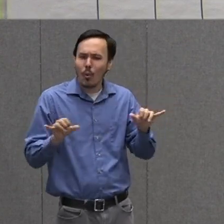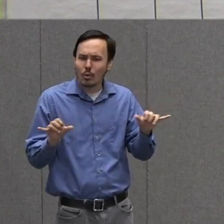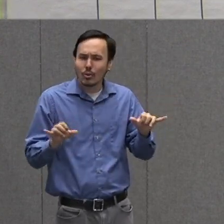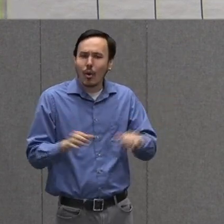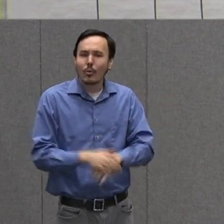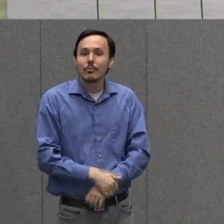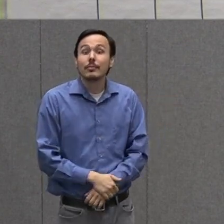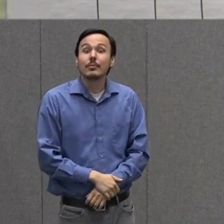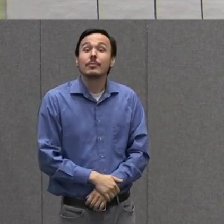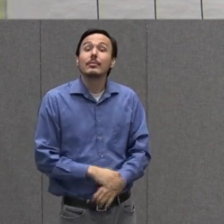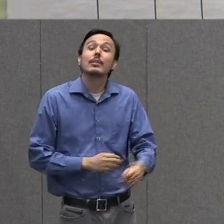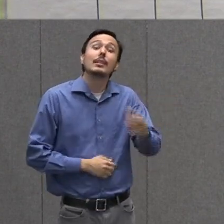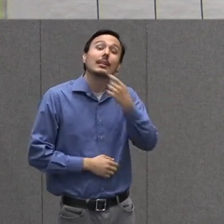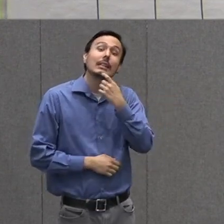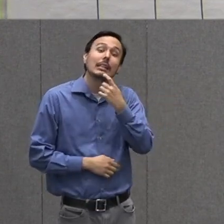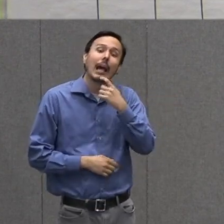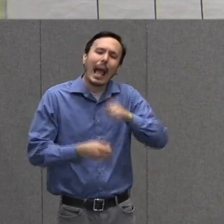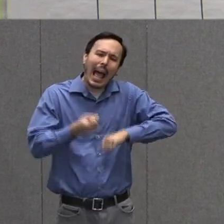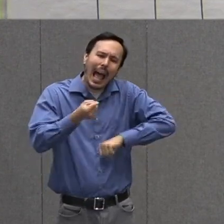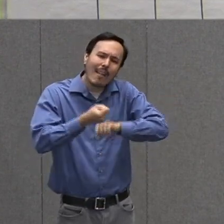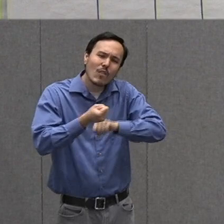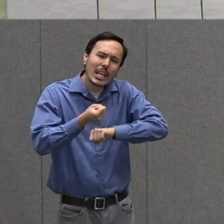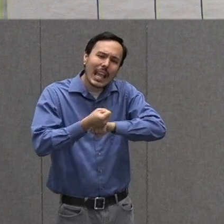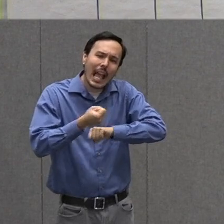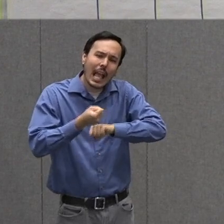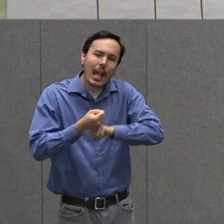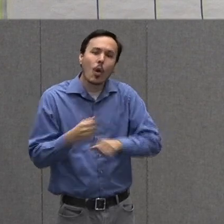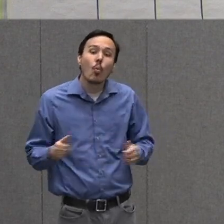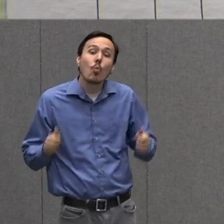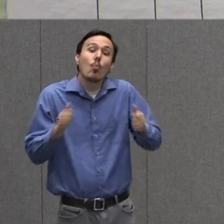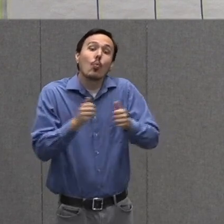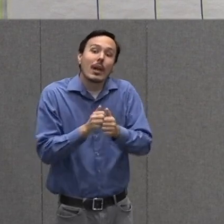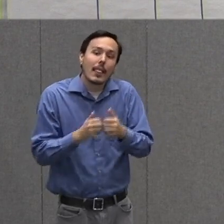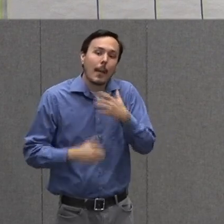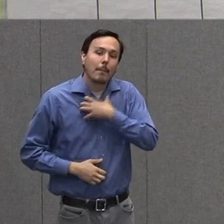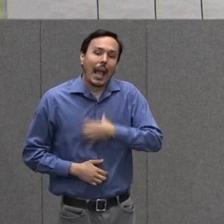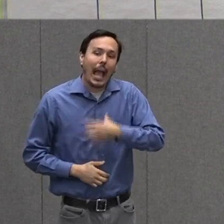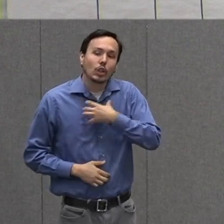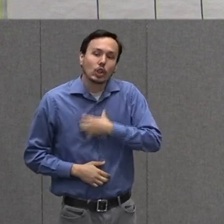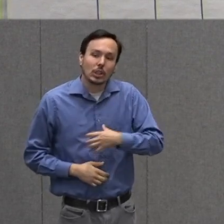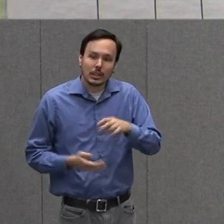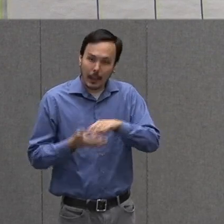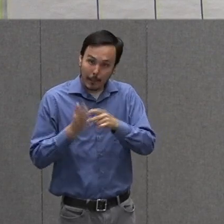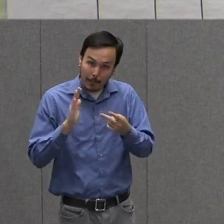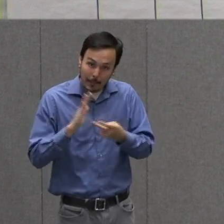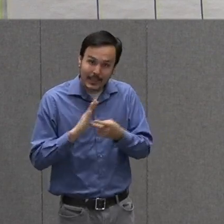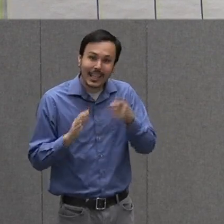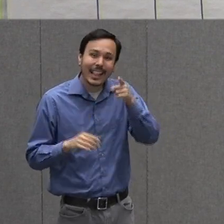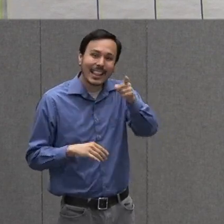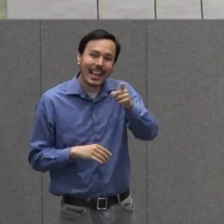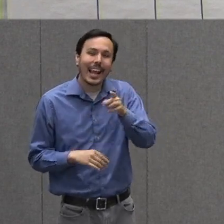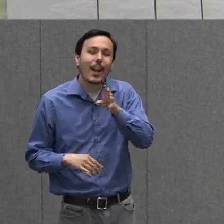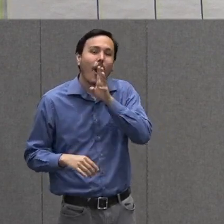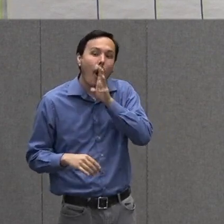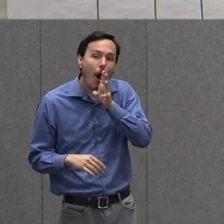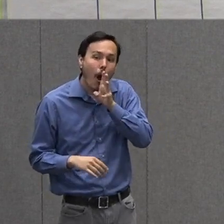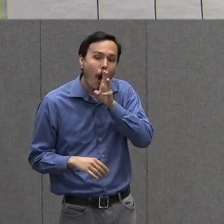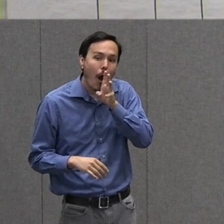and when we say advocate passionately, it means that they talk about the kinds of things